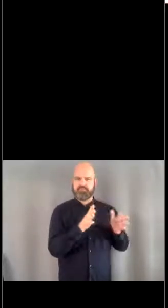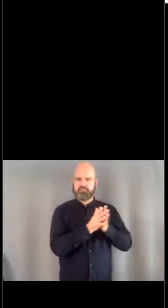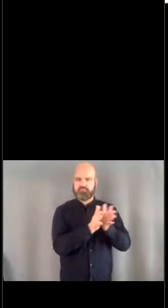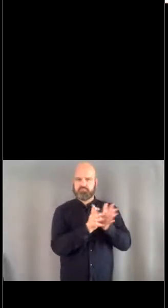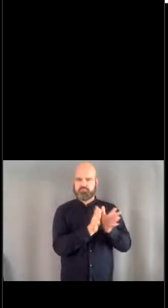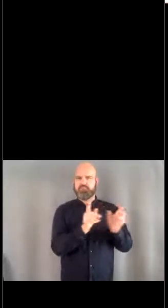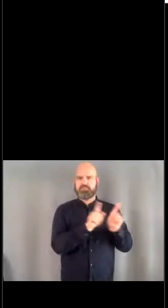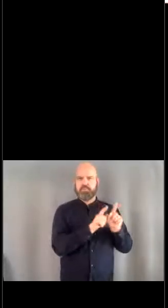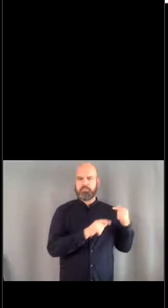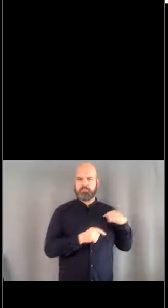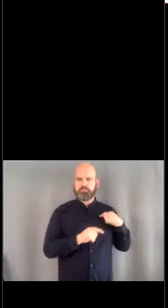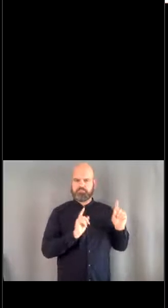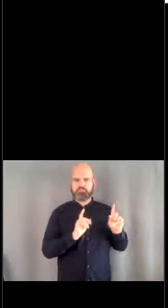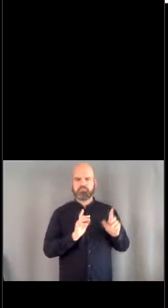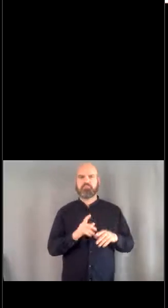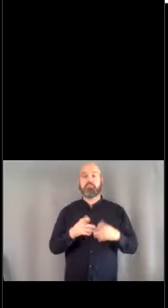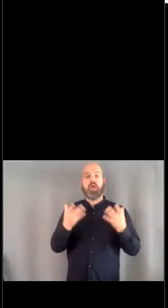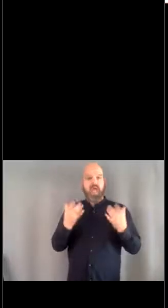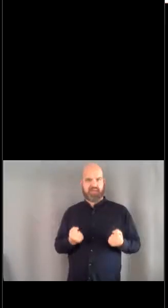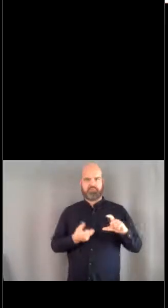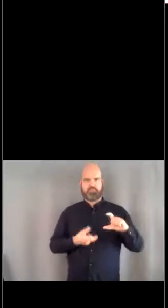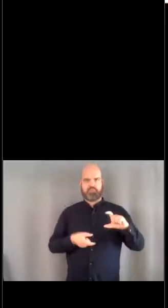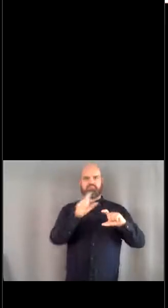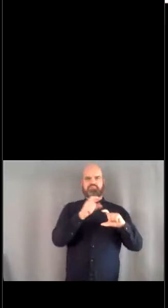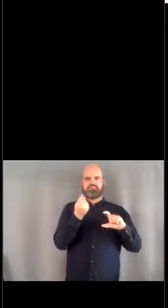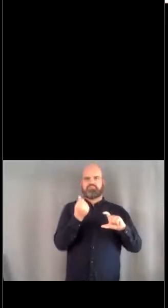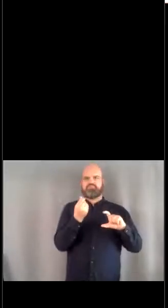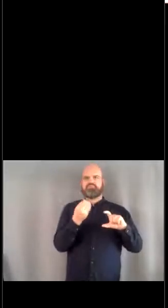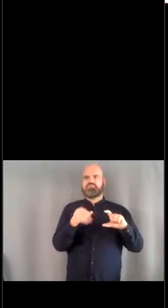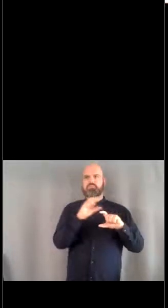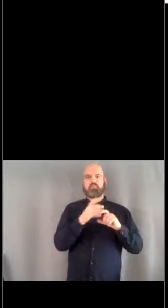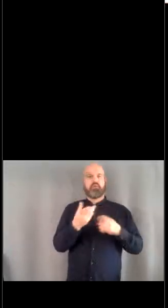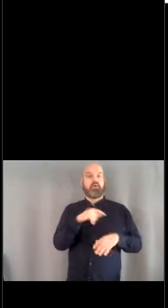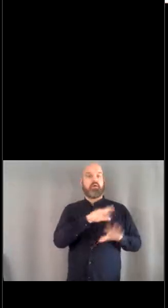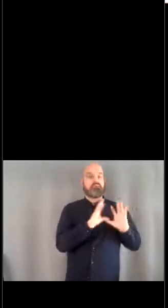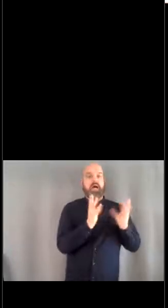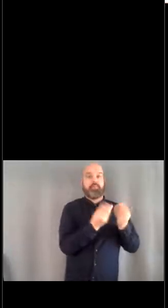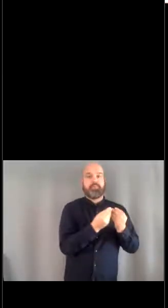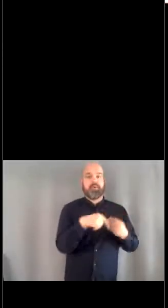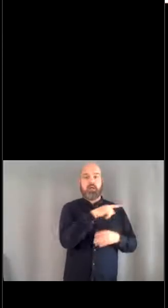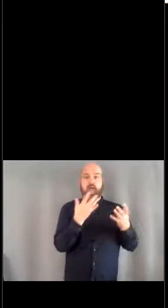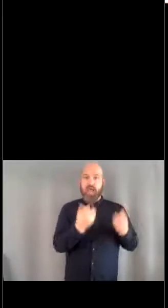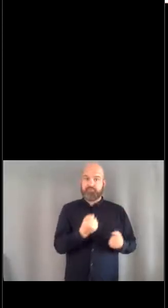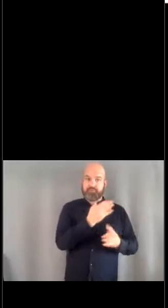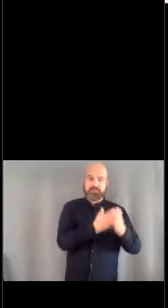households with a member with disability, even if they have the same income as another household